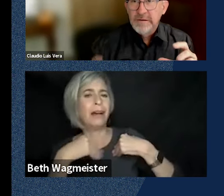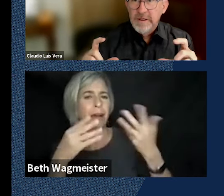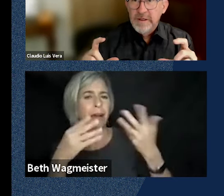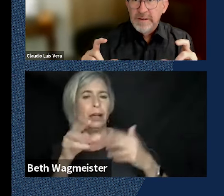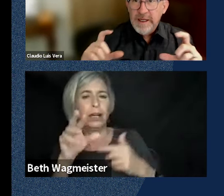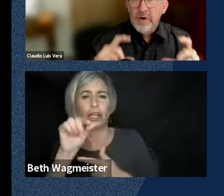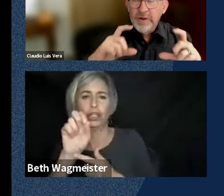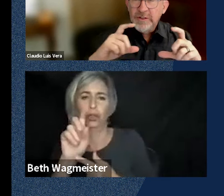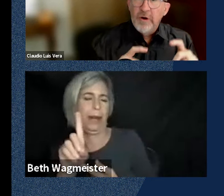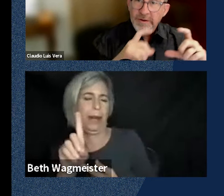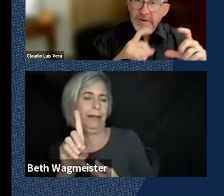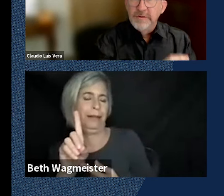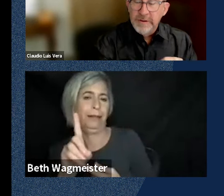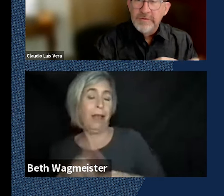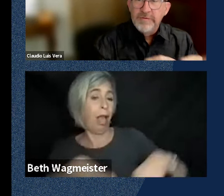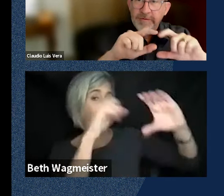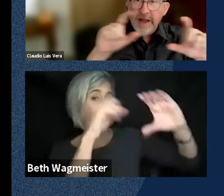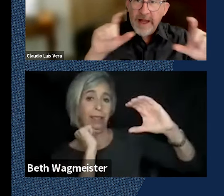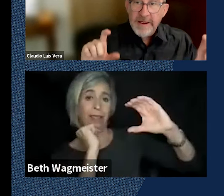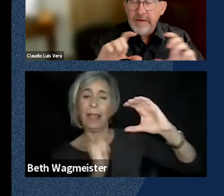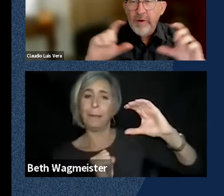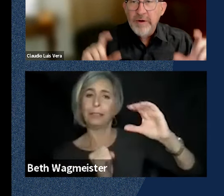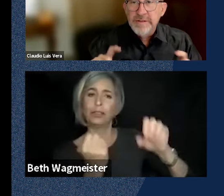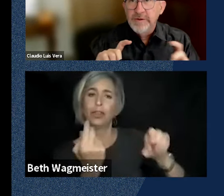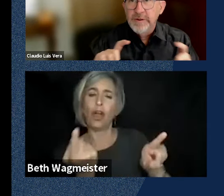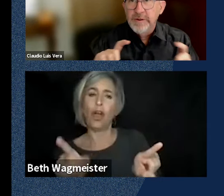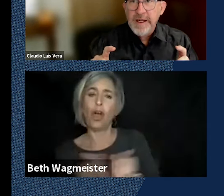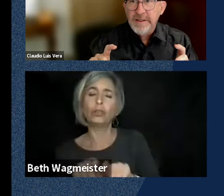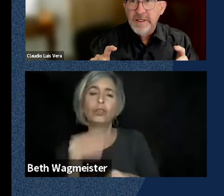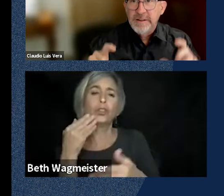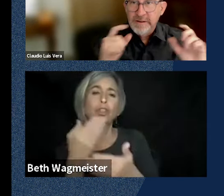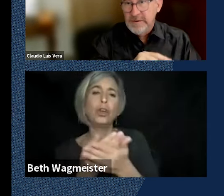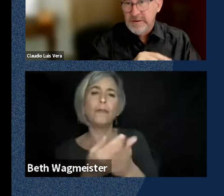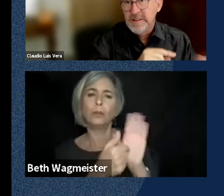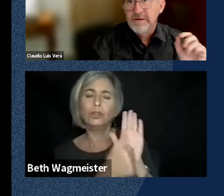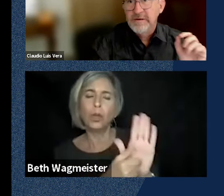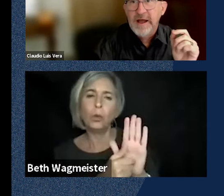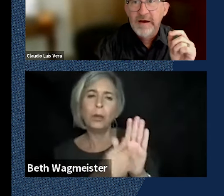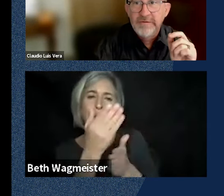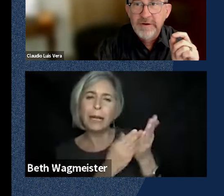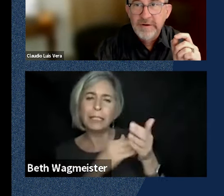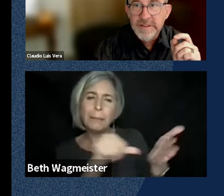So landmarks are also good for flagging parts of your page that don't necessarily have a